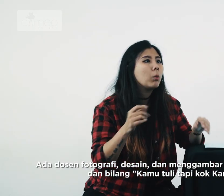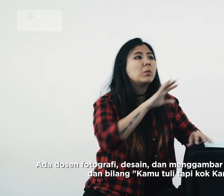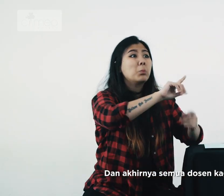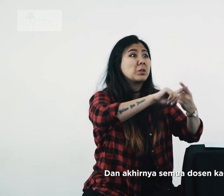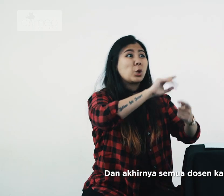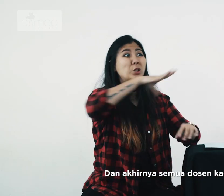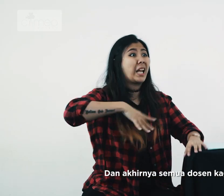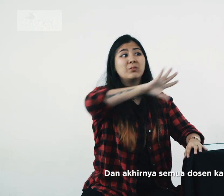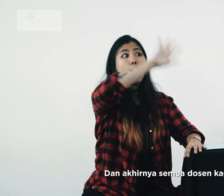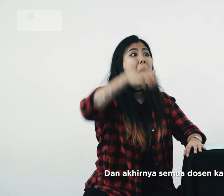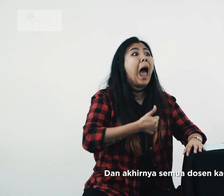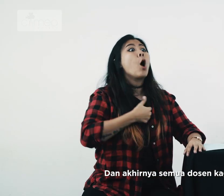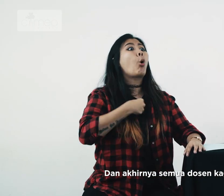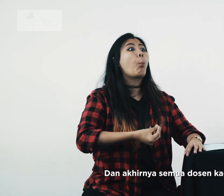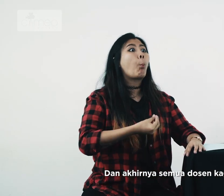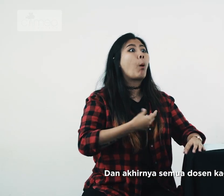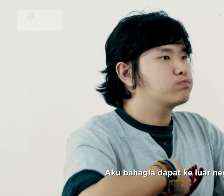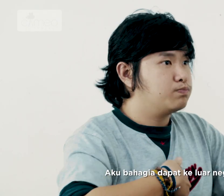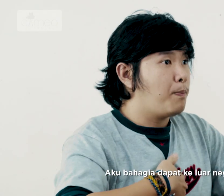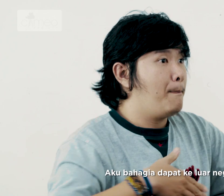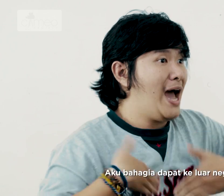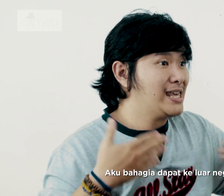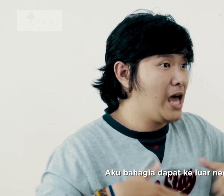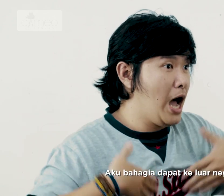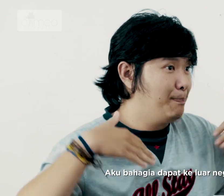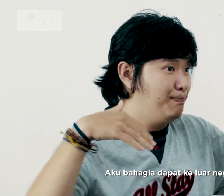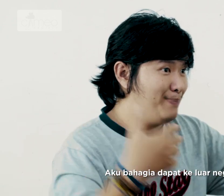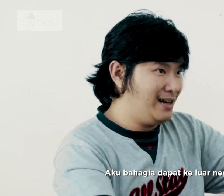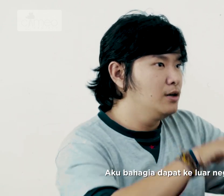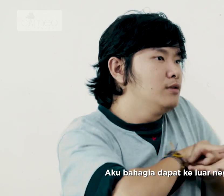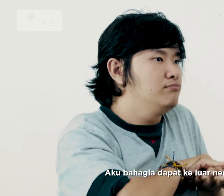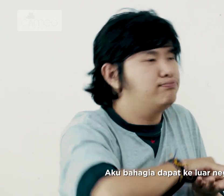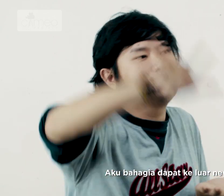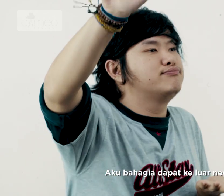And finally, all lecturers showed admiration. I'm happy that I could go abroad.